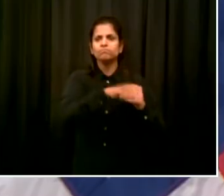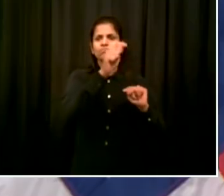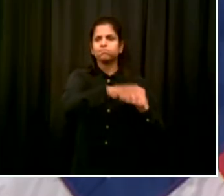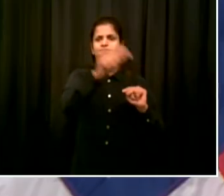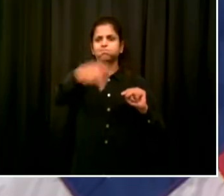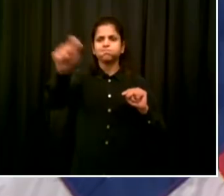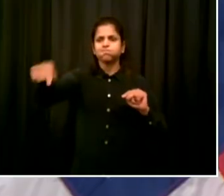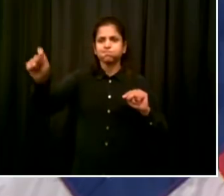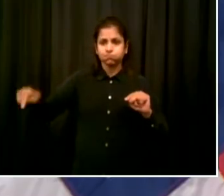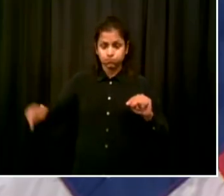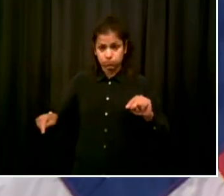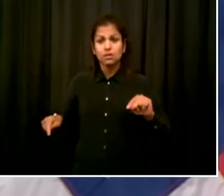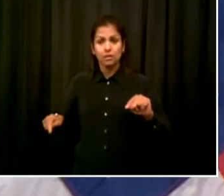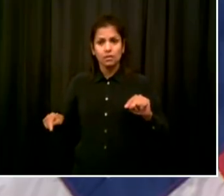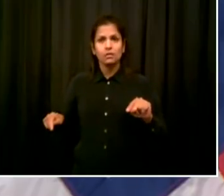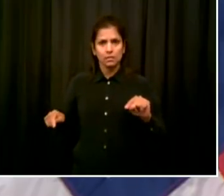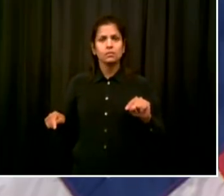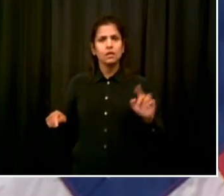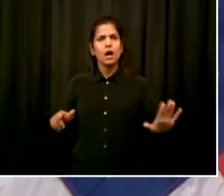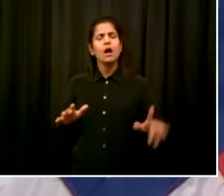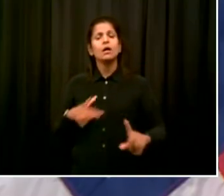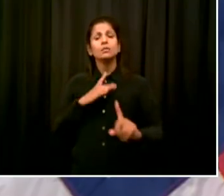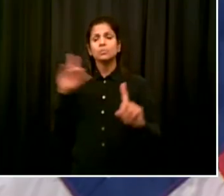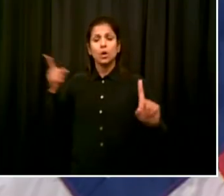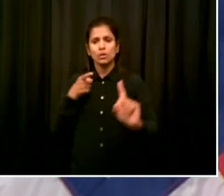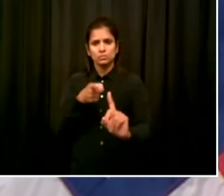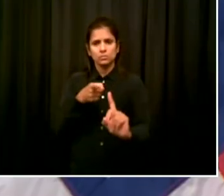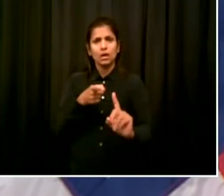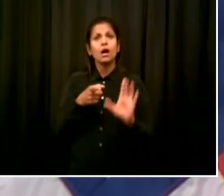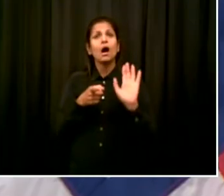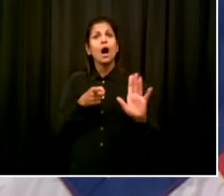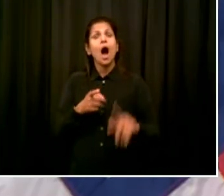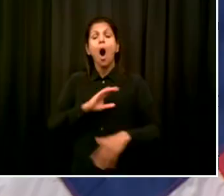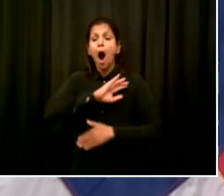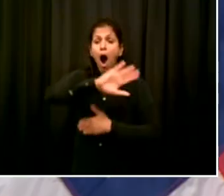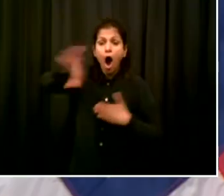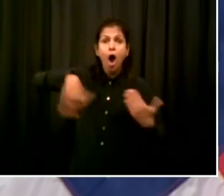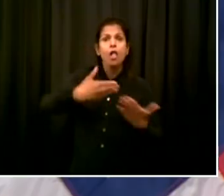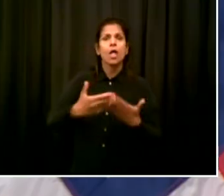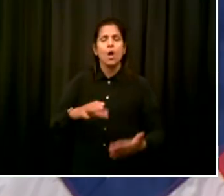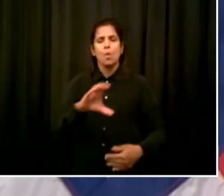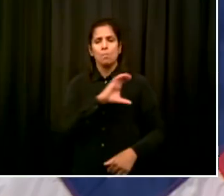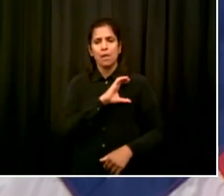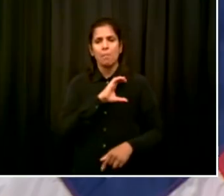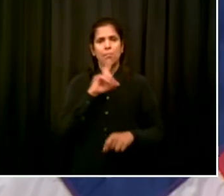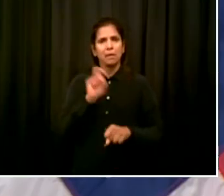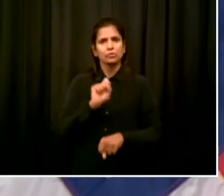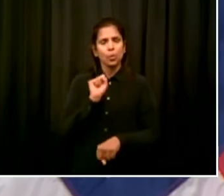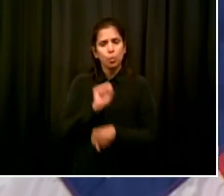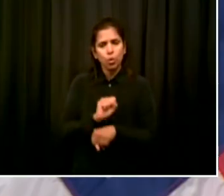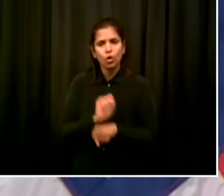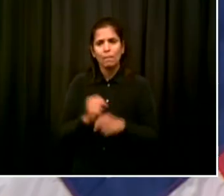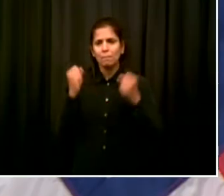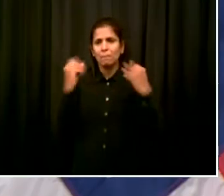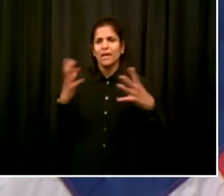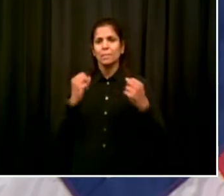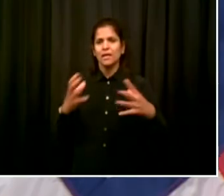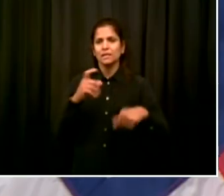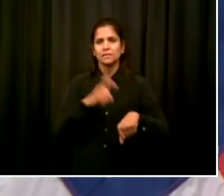NOT JUST THE MEN AND WOMEN THAT WORK WITH THE COMMUNITY IT IS ALL KINDS . THE SECOND POINT OF THA TTHIS E EXACT SAME